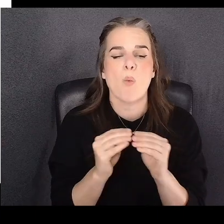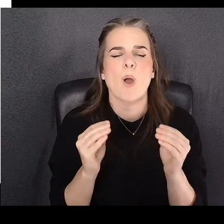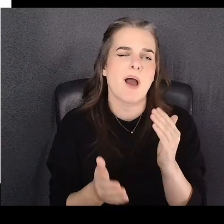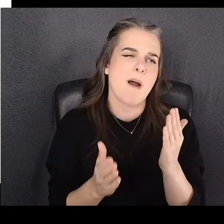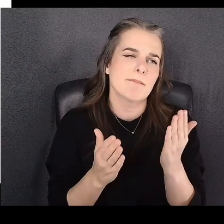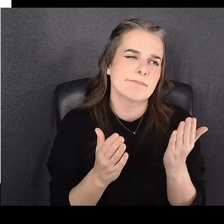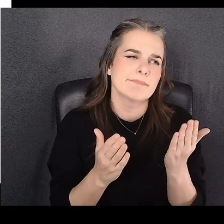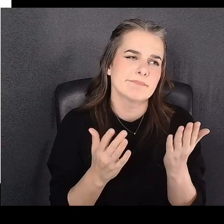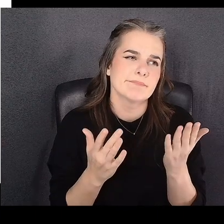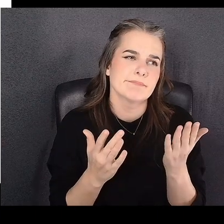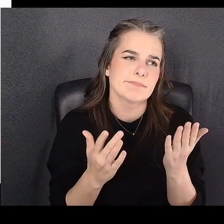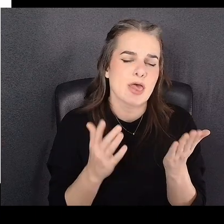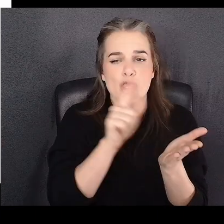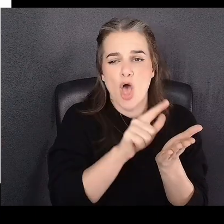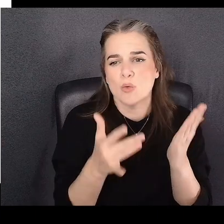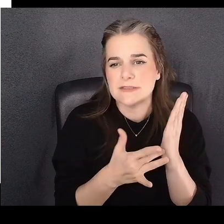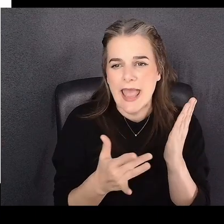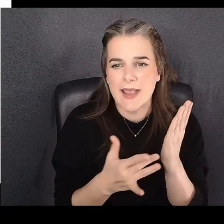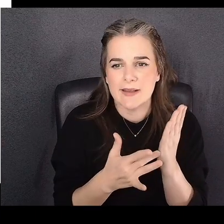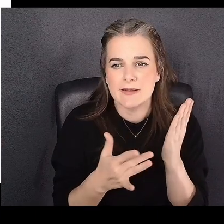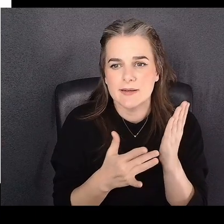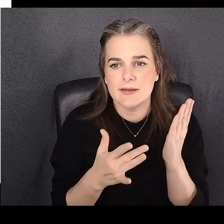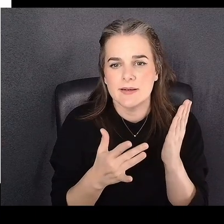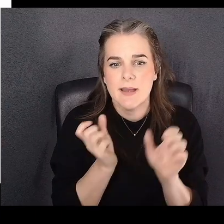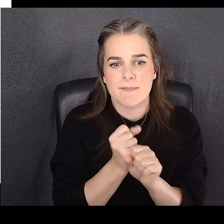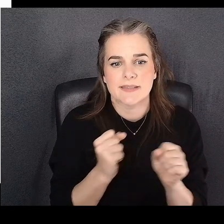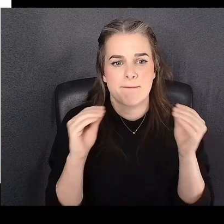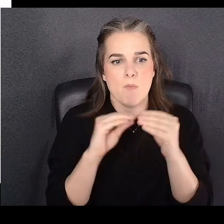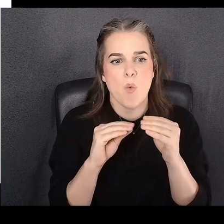because it makes it a little bit easier for that client